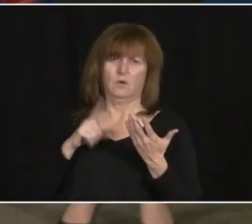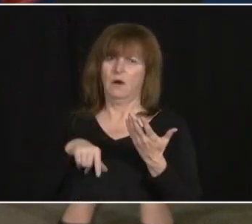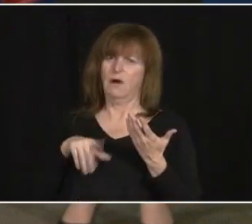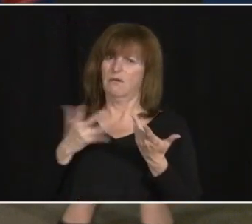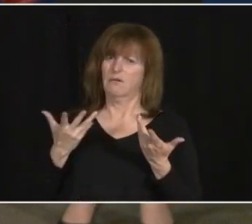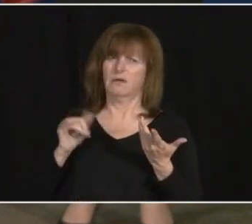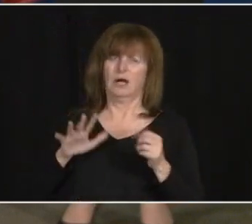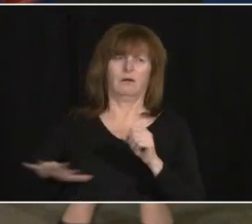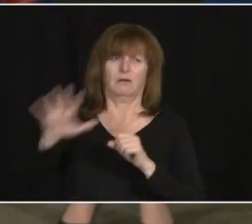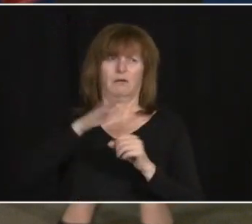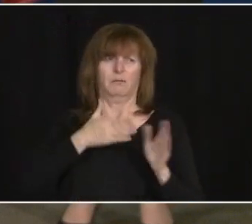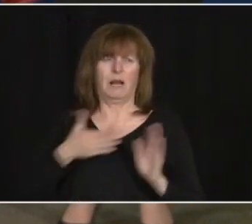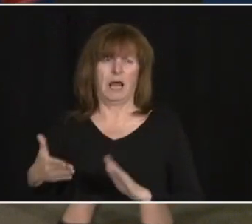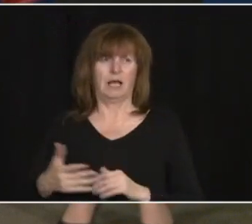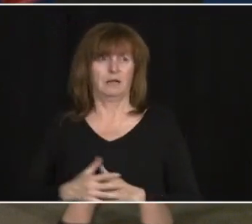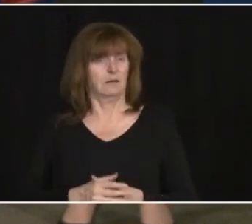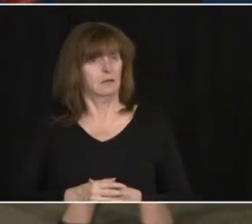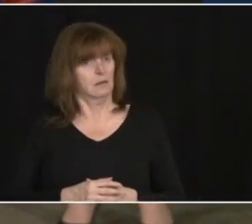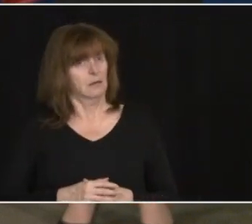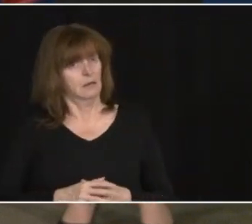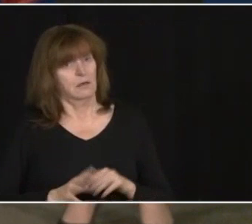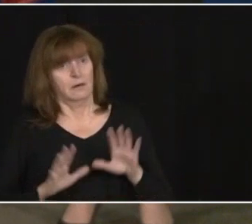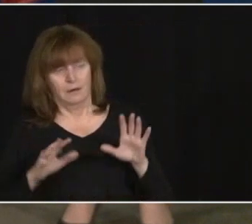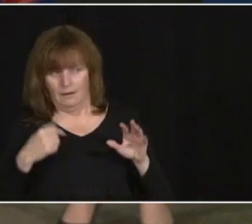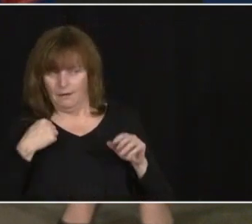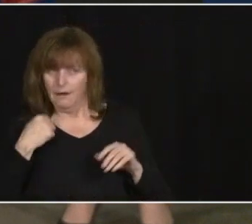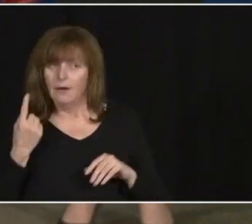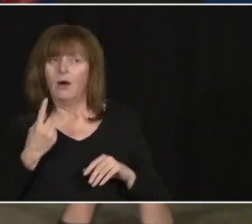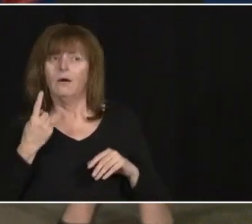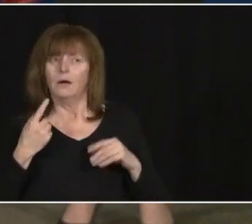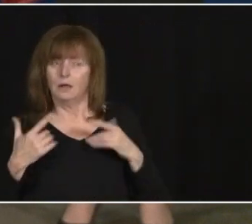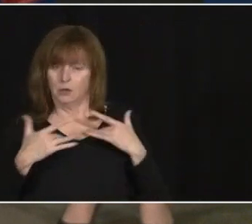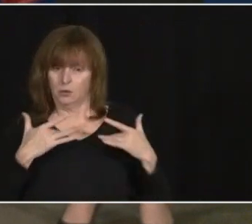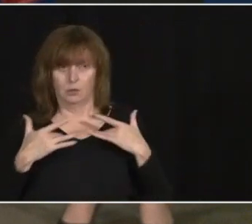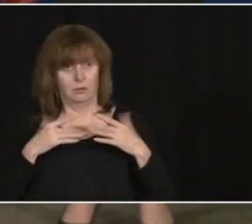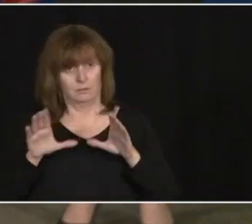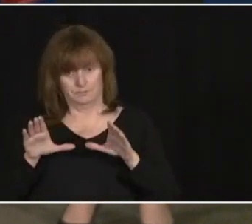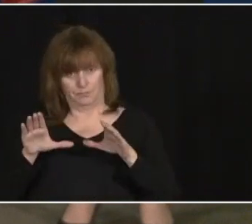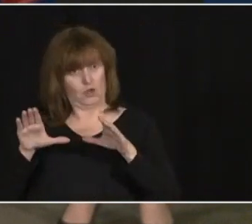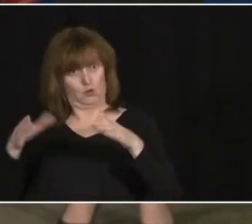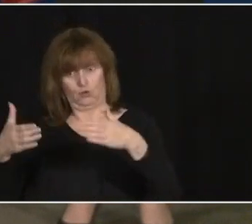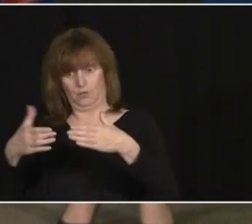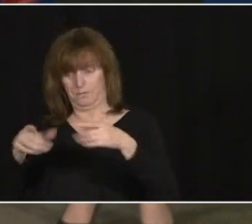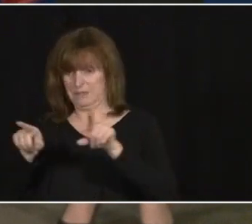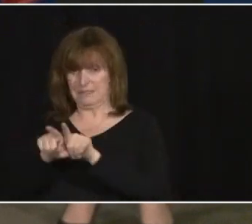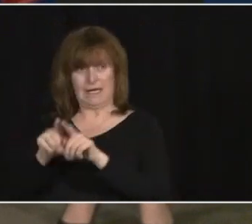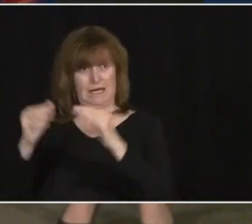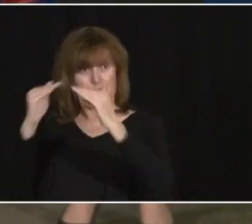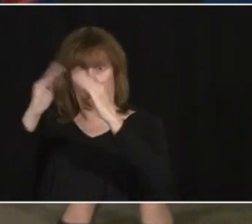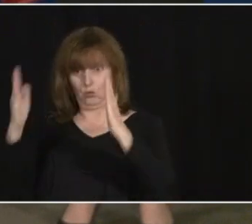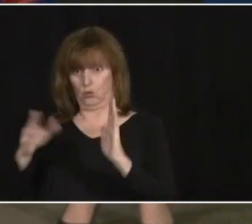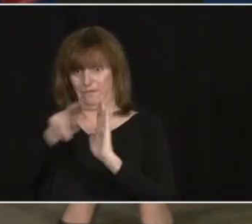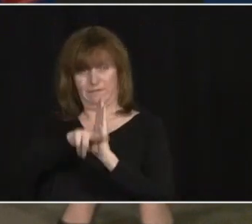I'm always concerned anywhere with congregate living. When people are living under the same roof. That's very concerning.